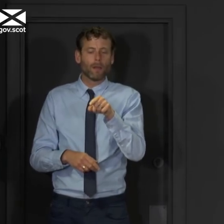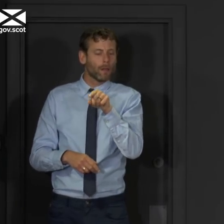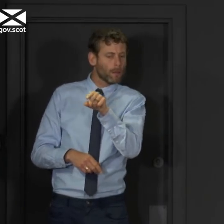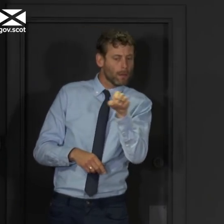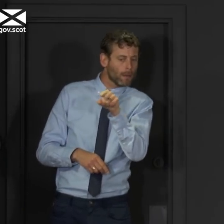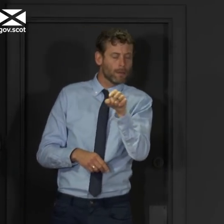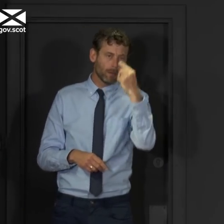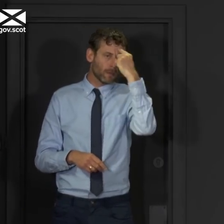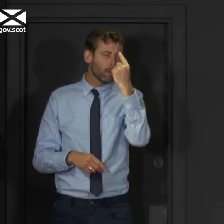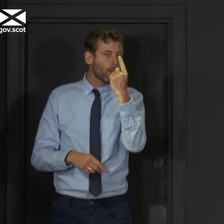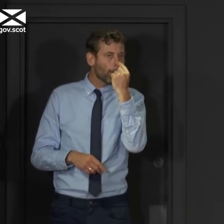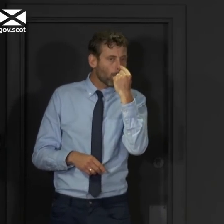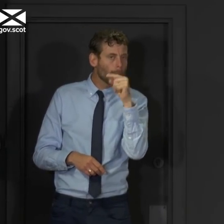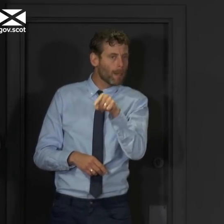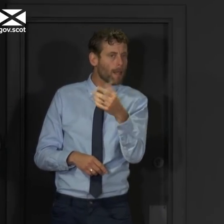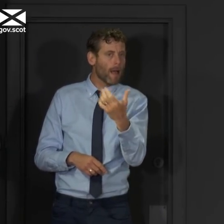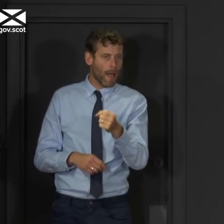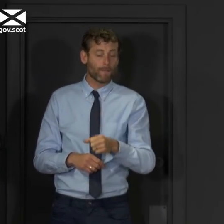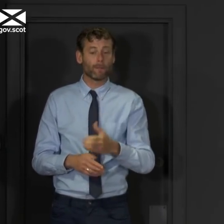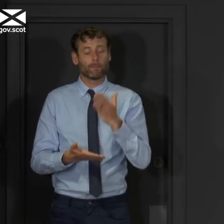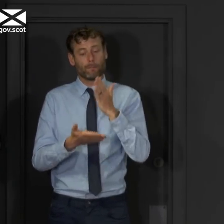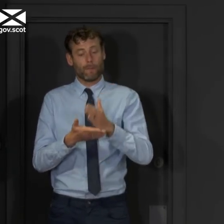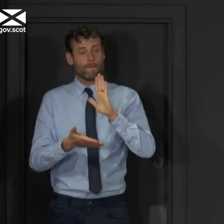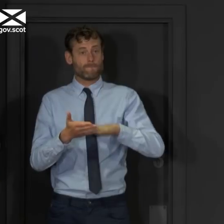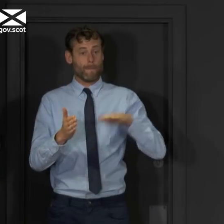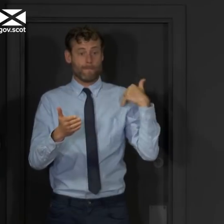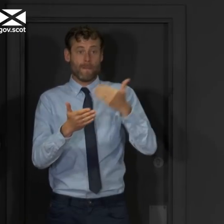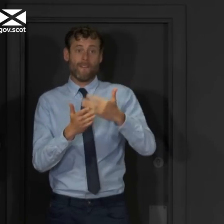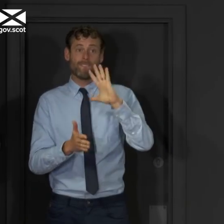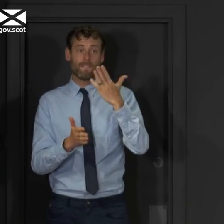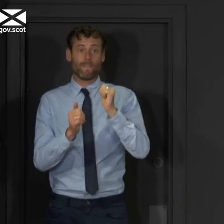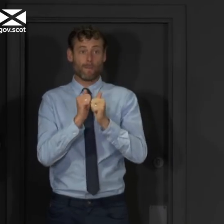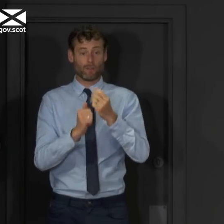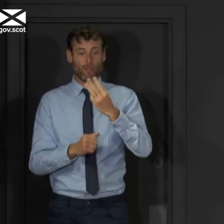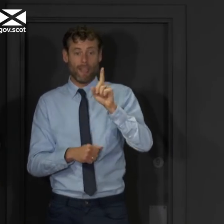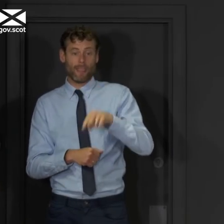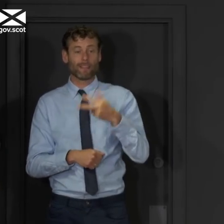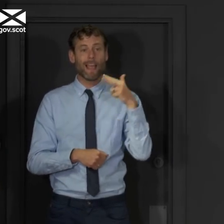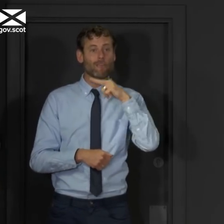I am also able to confirm today that since 5 March, a total of 3,858 patients who had